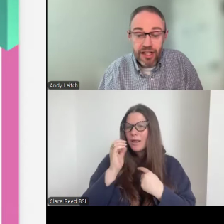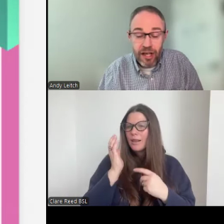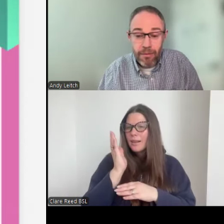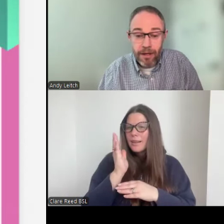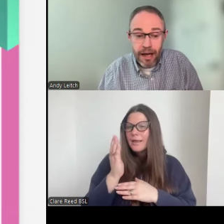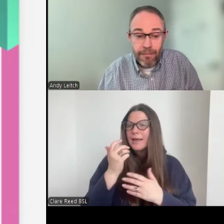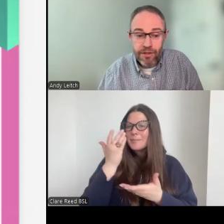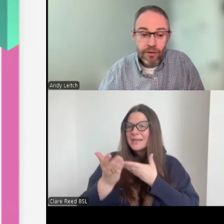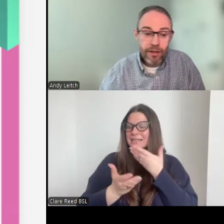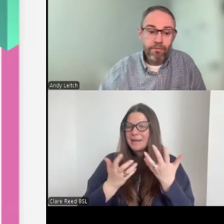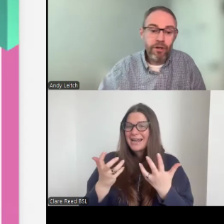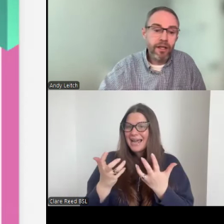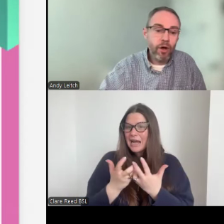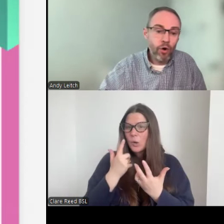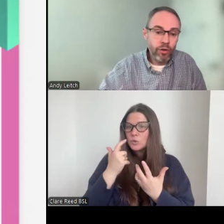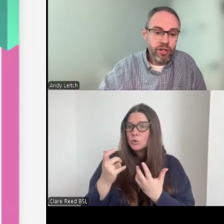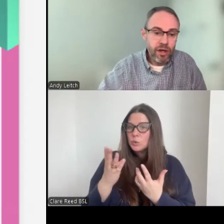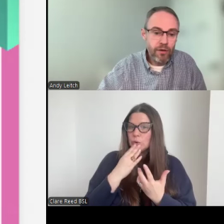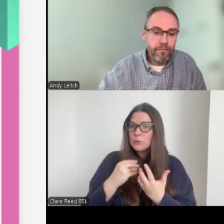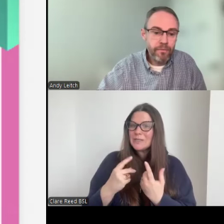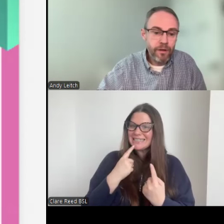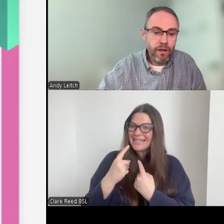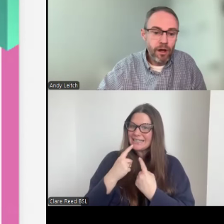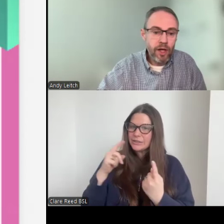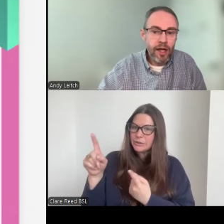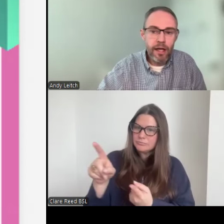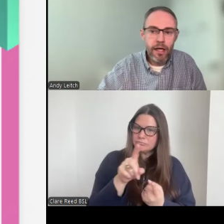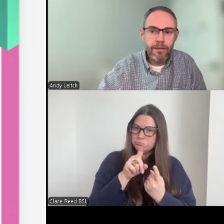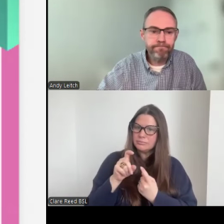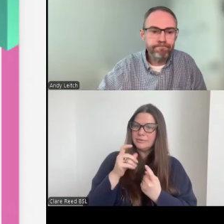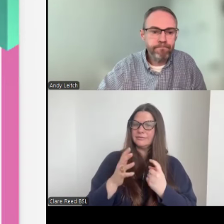That's going to be absolutely brilliant also. Okay.